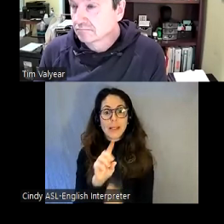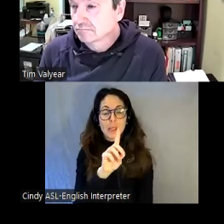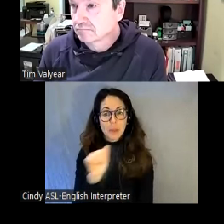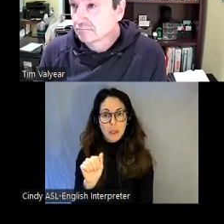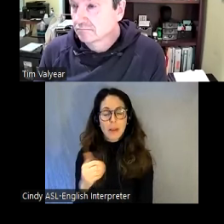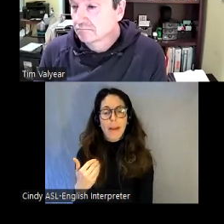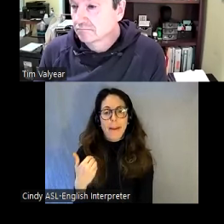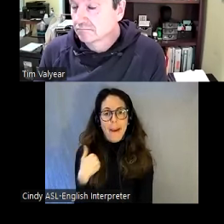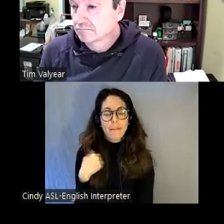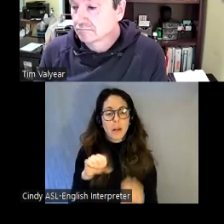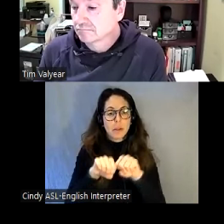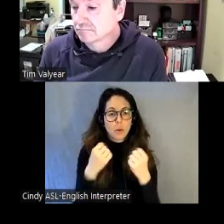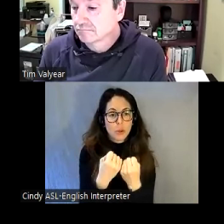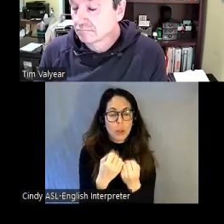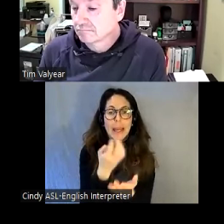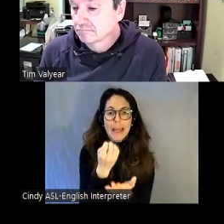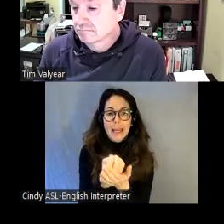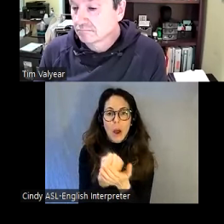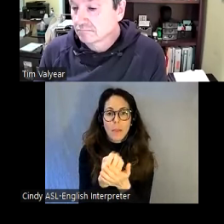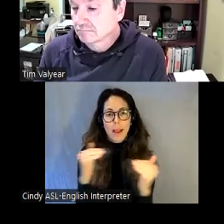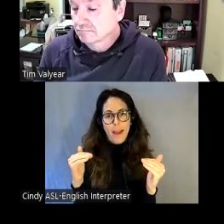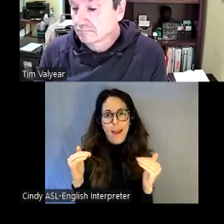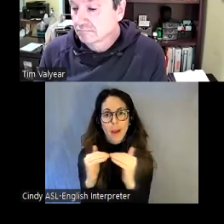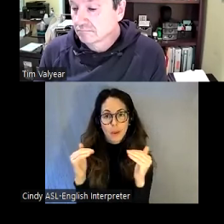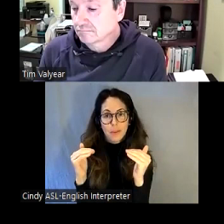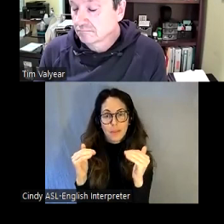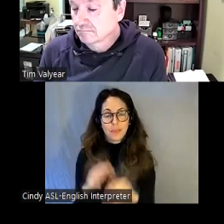disabilities. We work toward building a society where